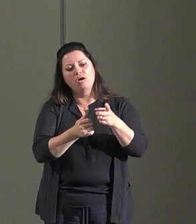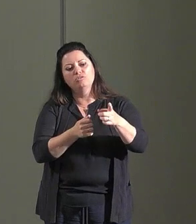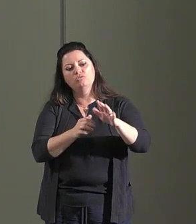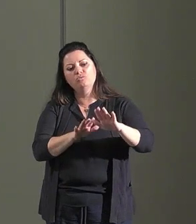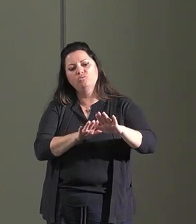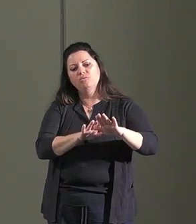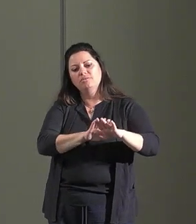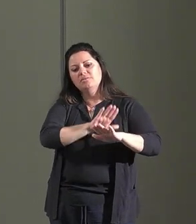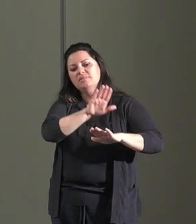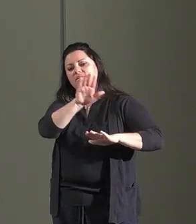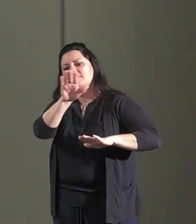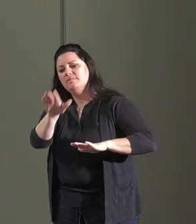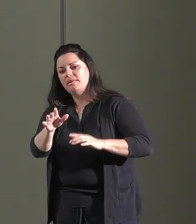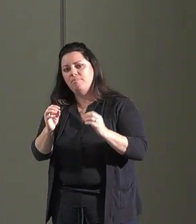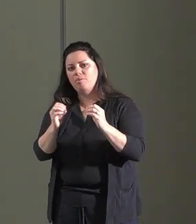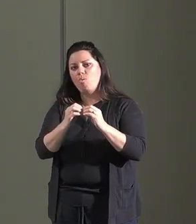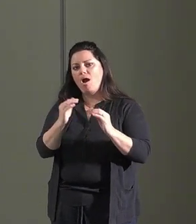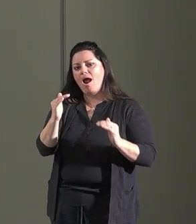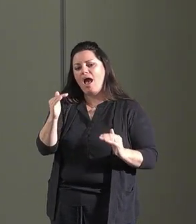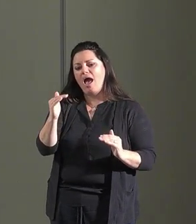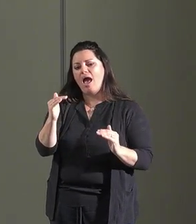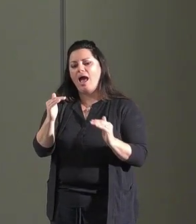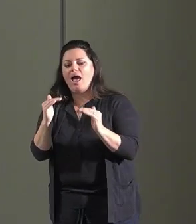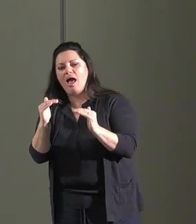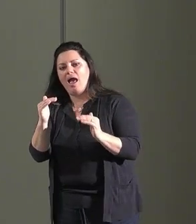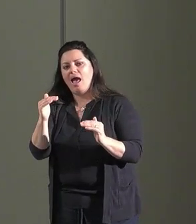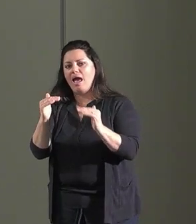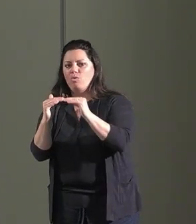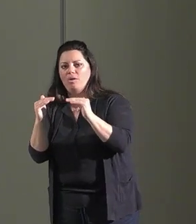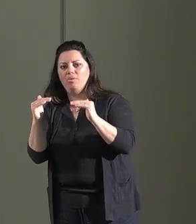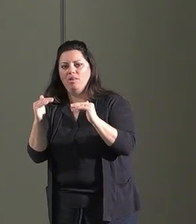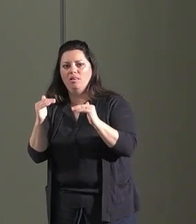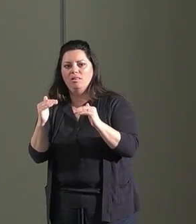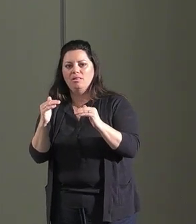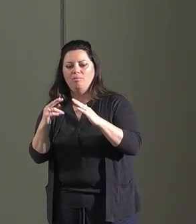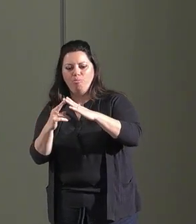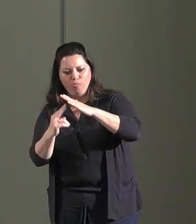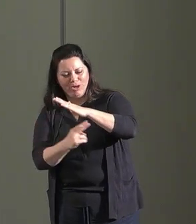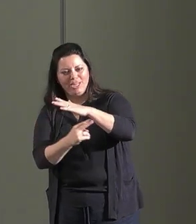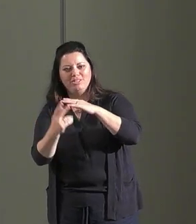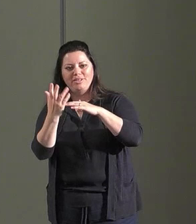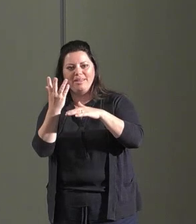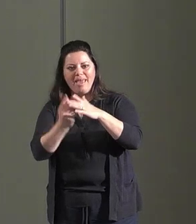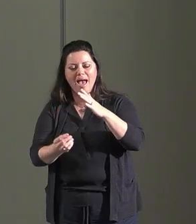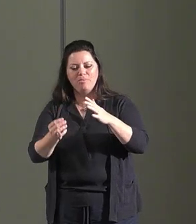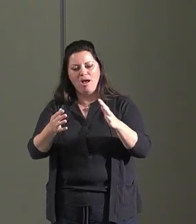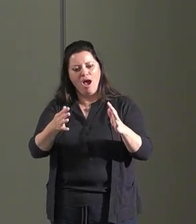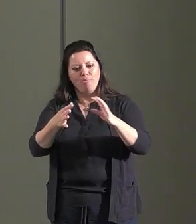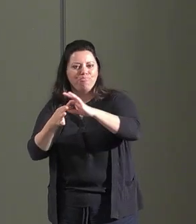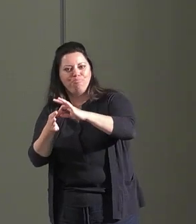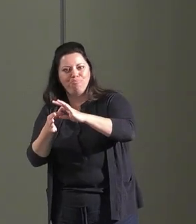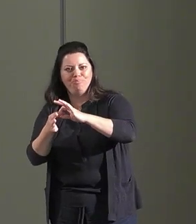accessibility. And help them bridge the gap. Because often what I learned is, you know,